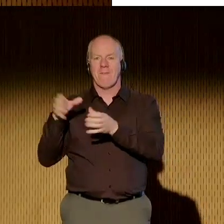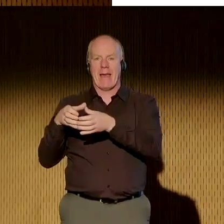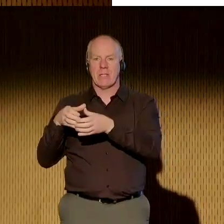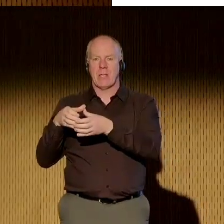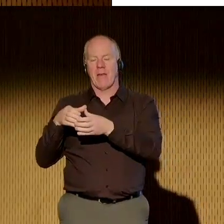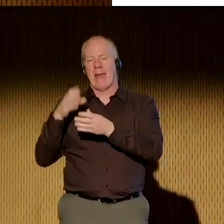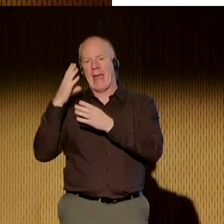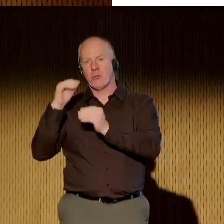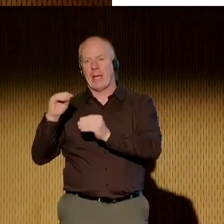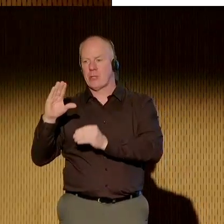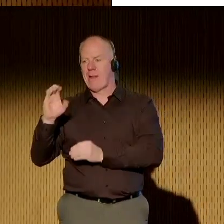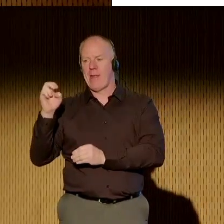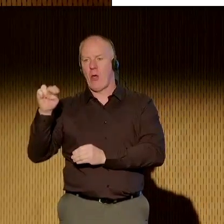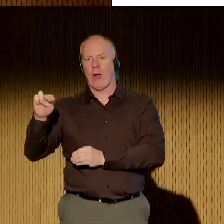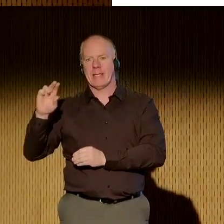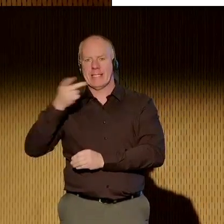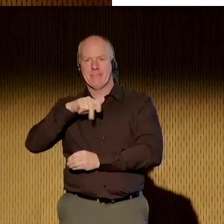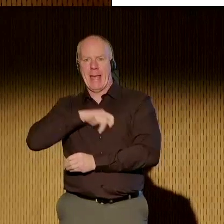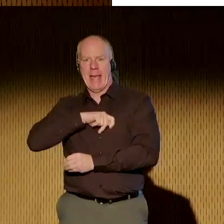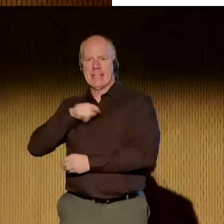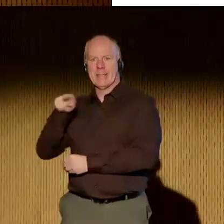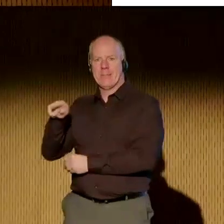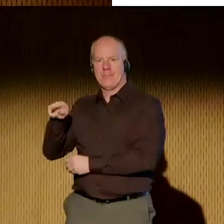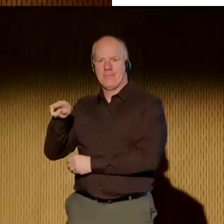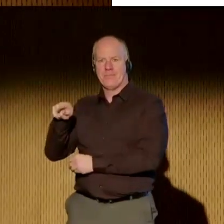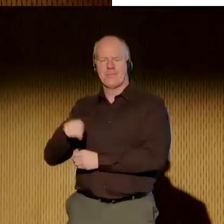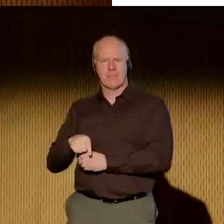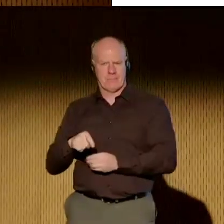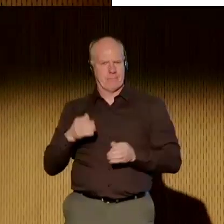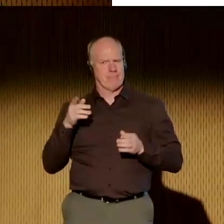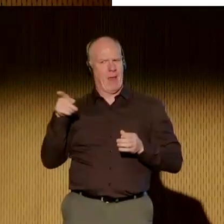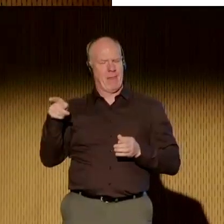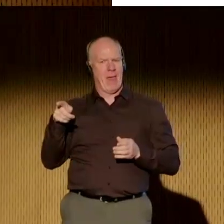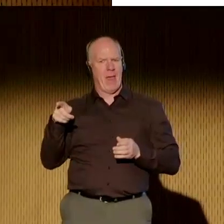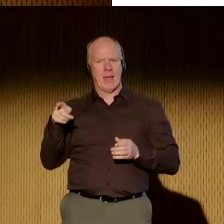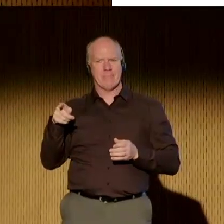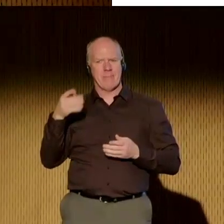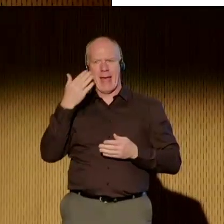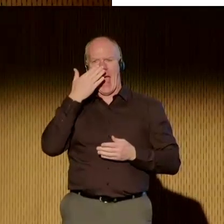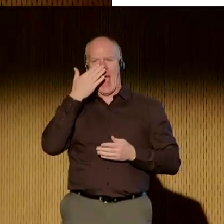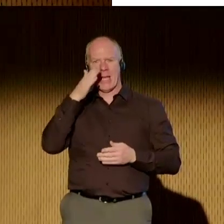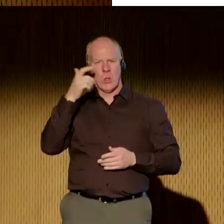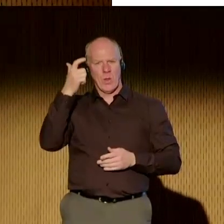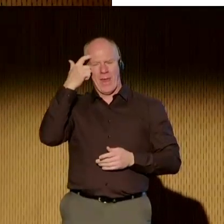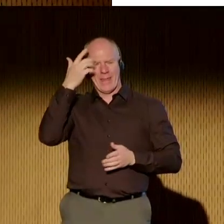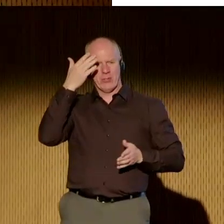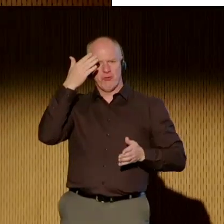Spain. And we truly believe there's a shift in mindset needed where better to begin with the